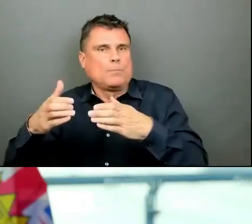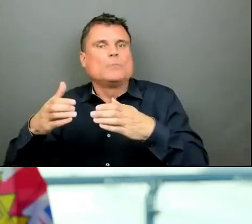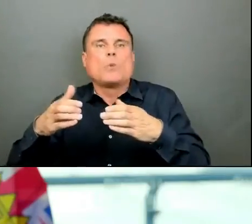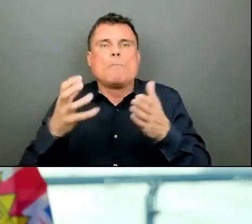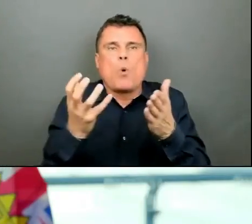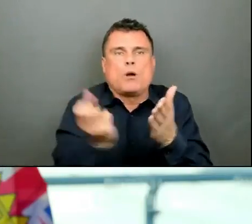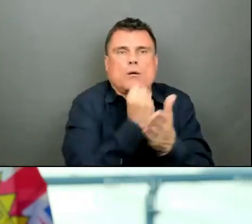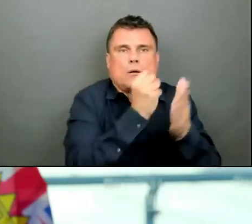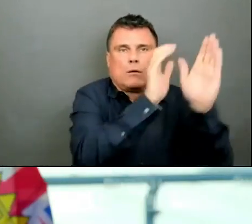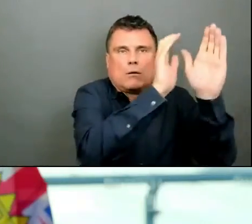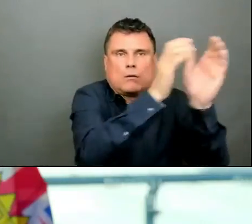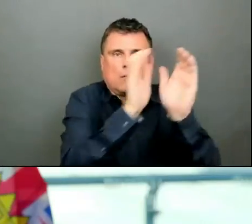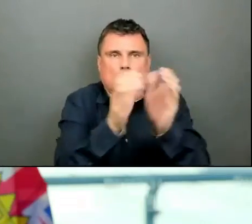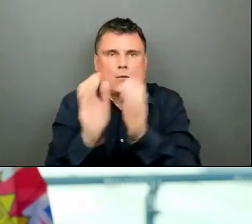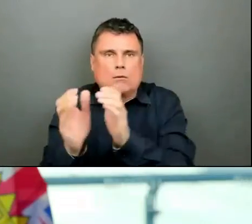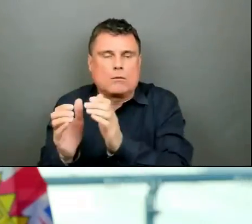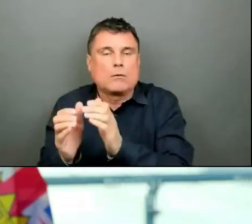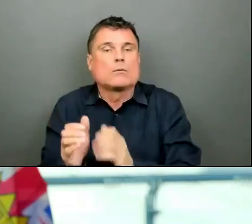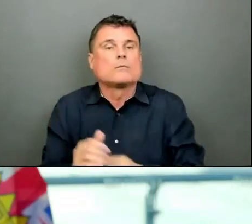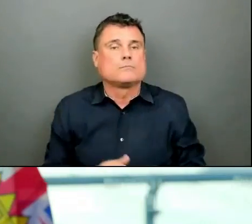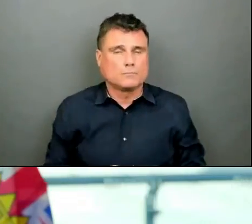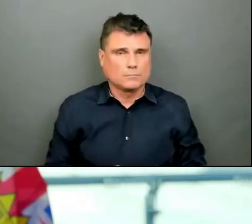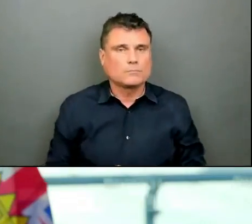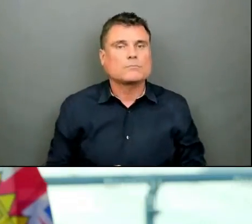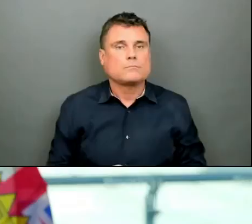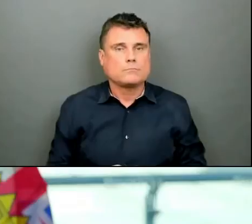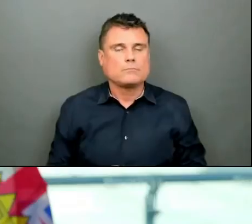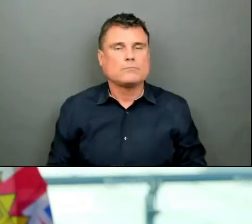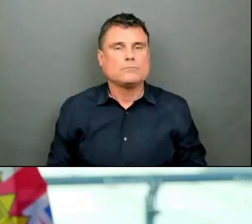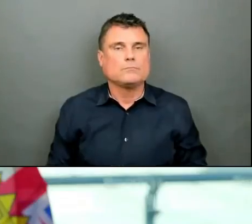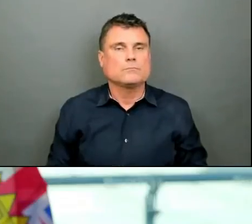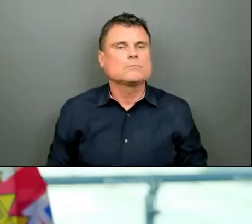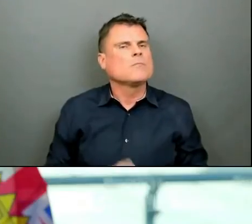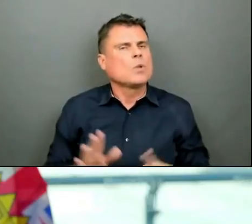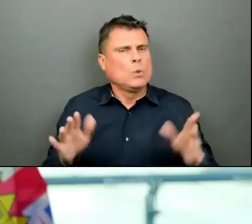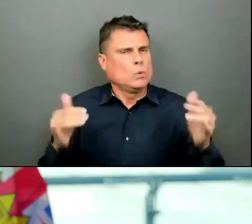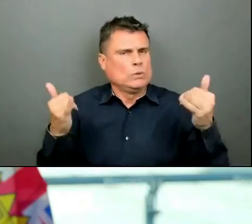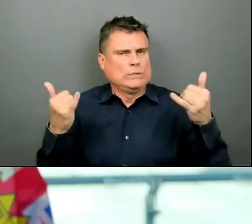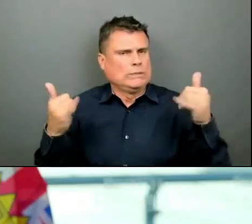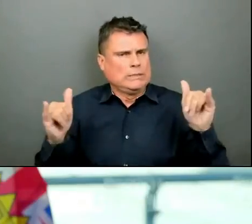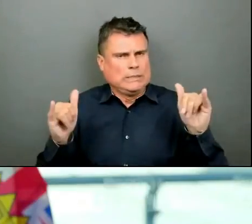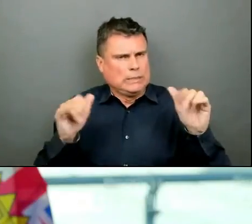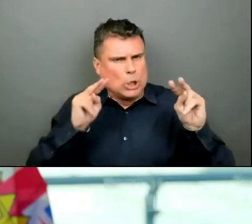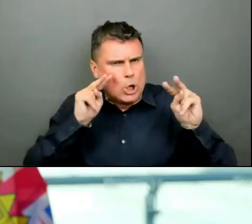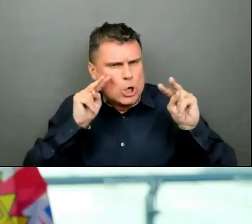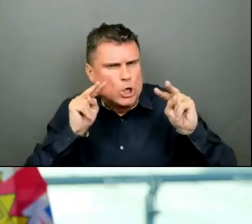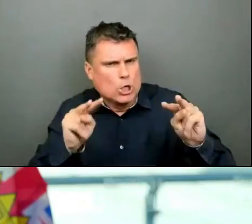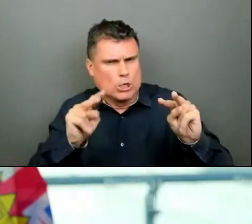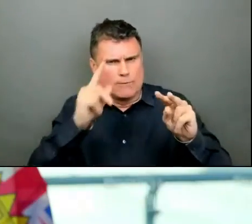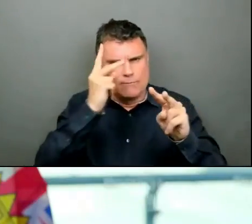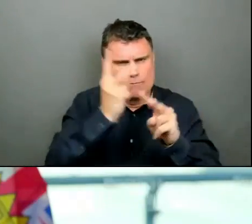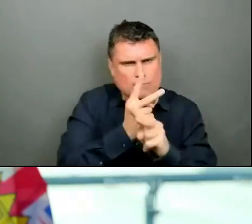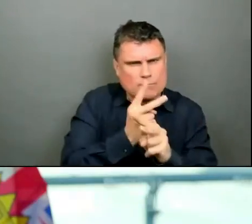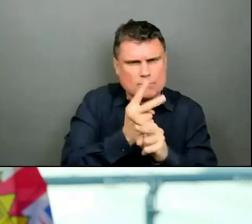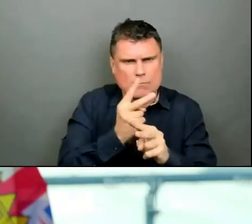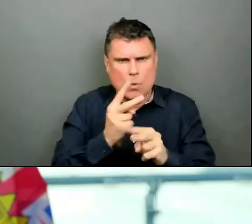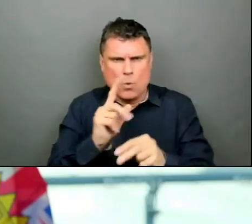at risk population, and we are and the worker transmission program.